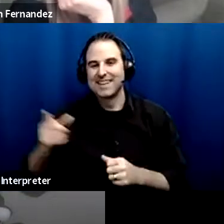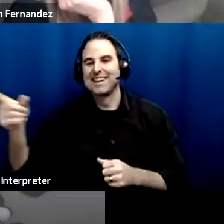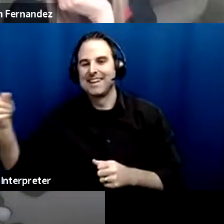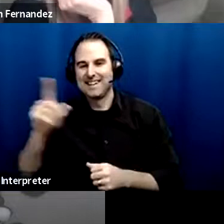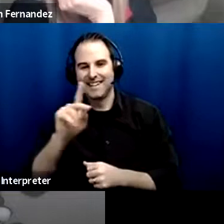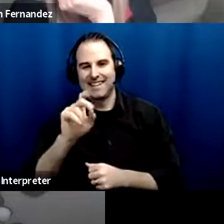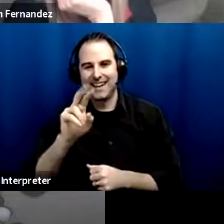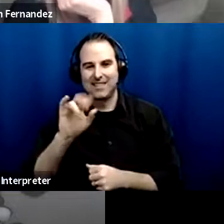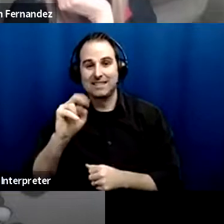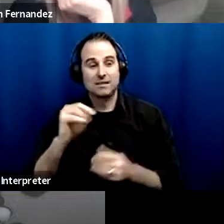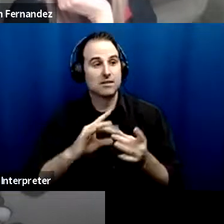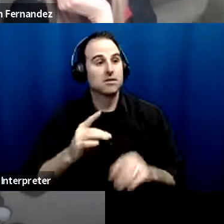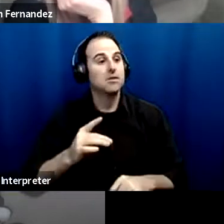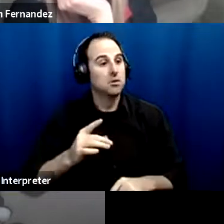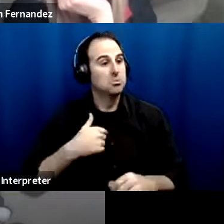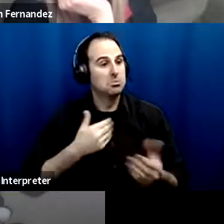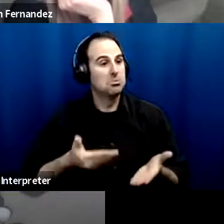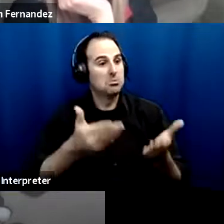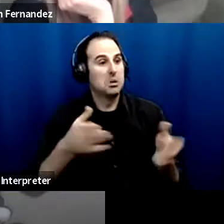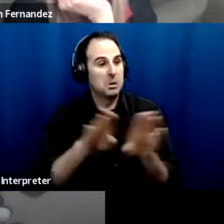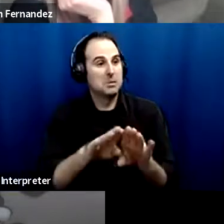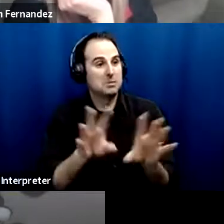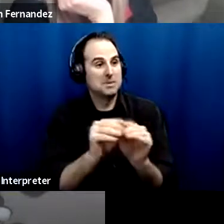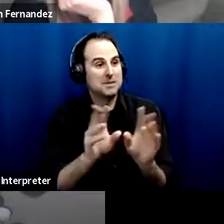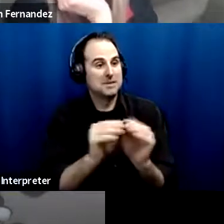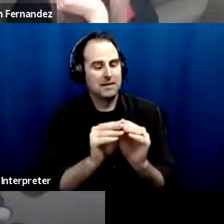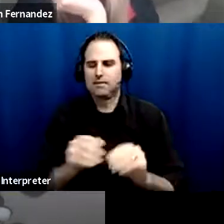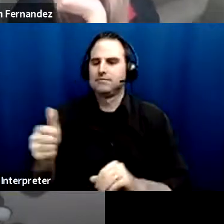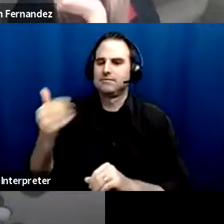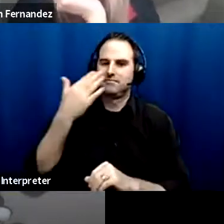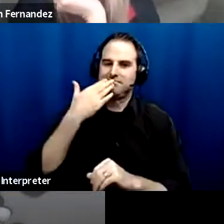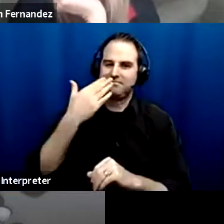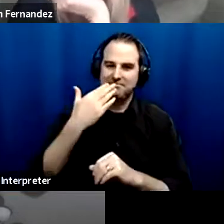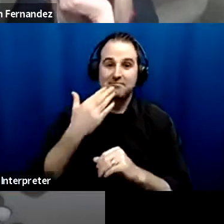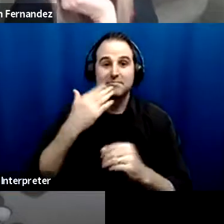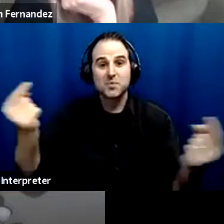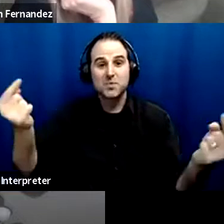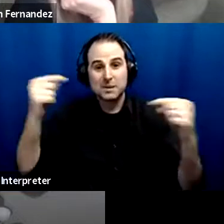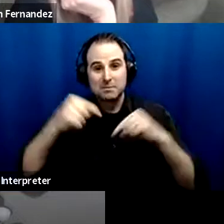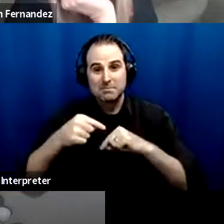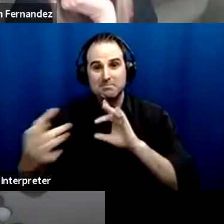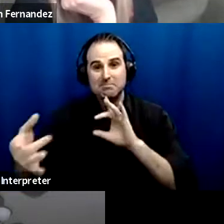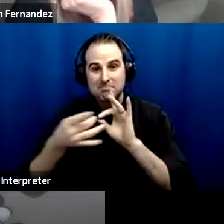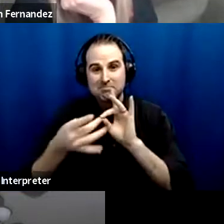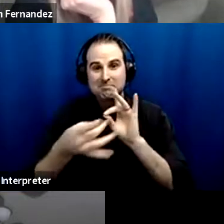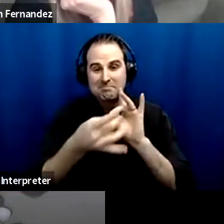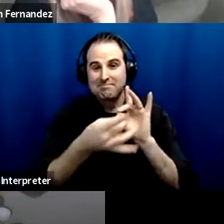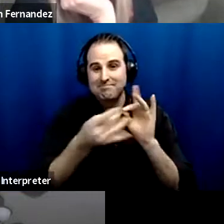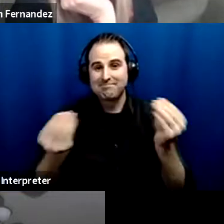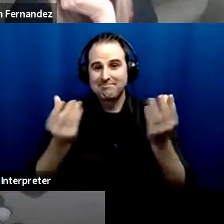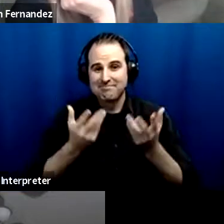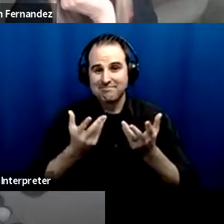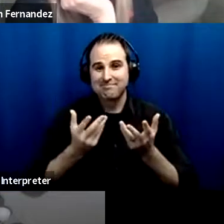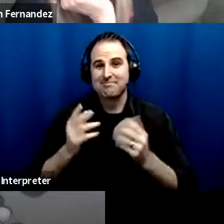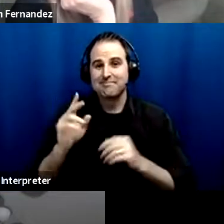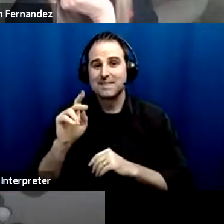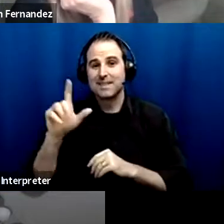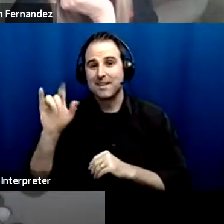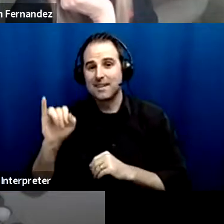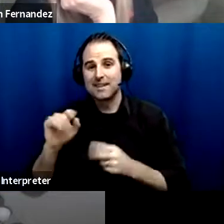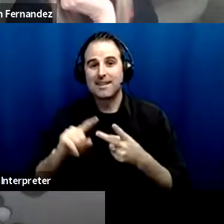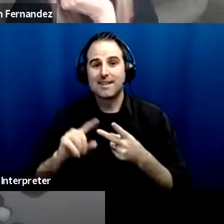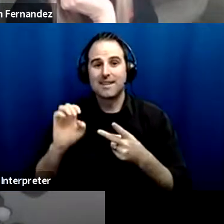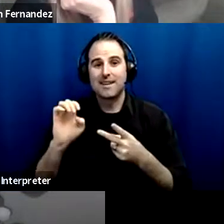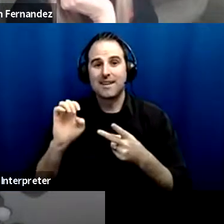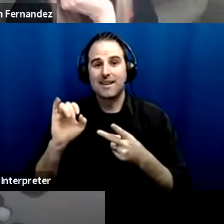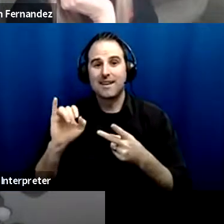adjourn are good. Well, thank you so much. Thank you for coming and let us know No, again, Kelly and Eileen myself. Feel free to